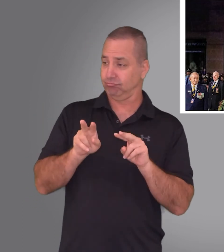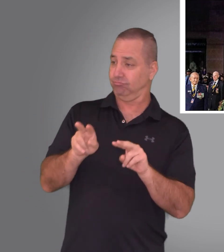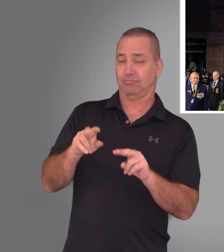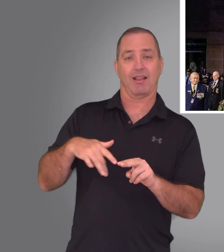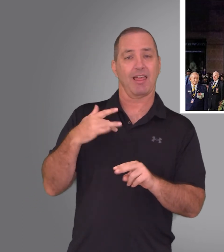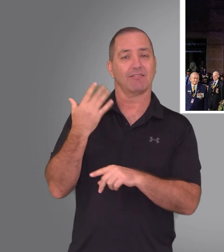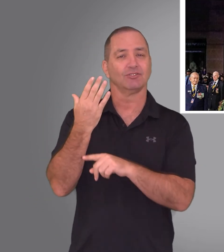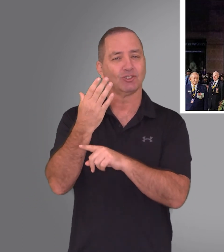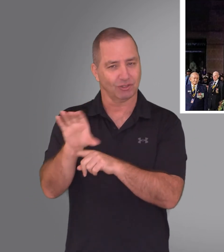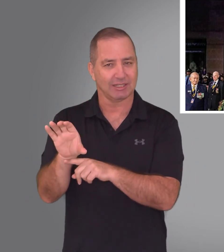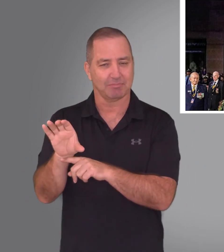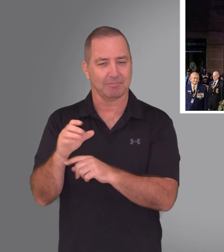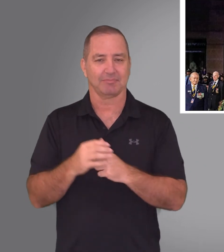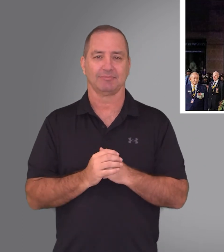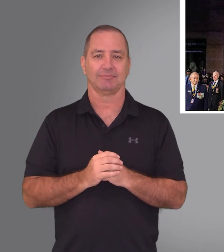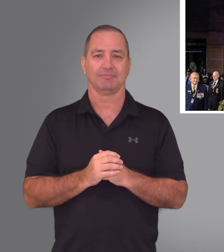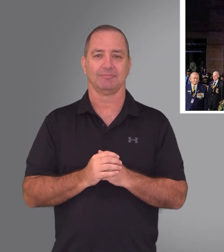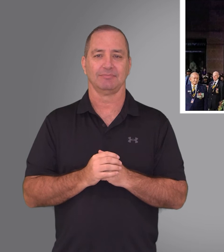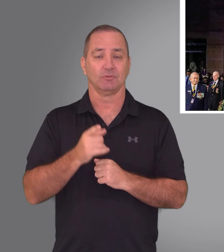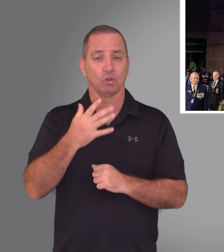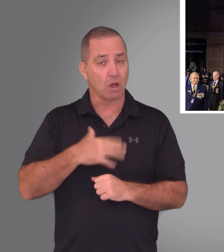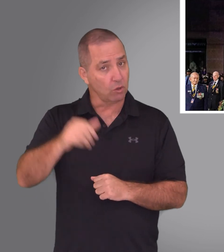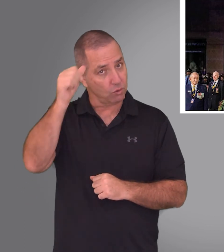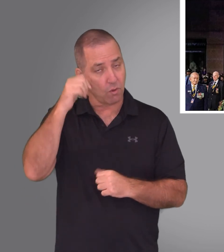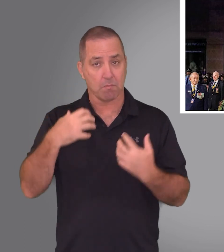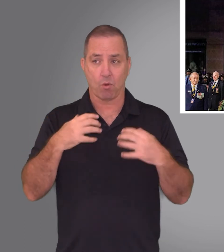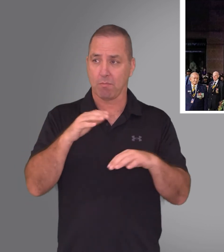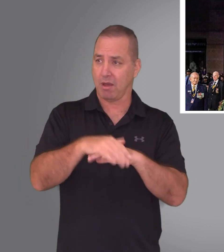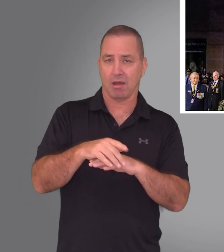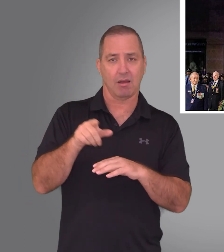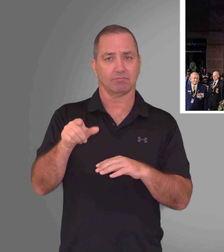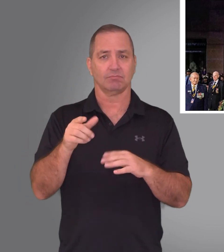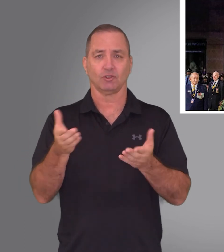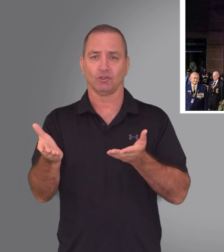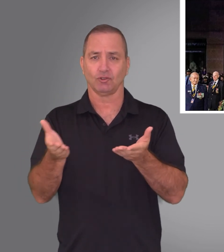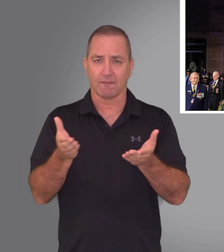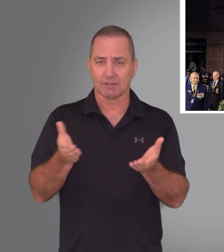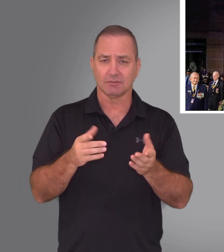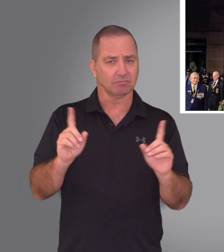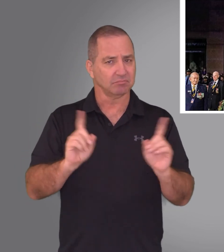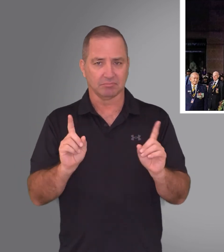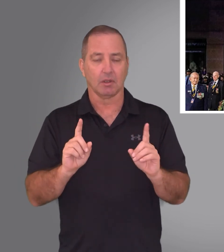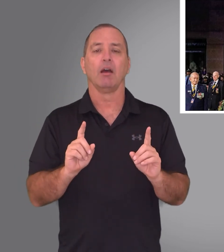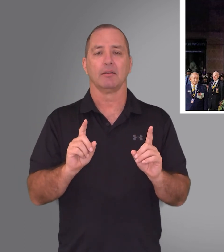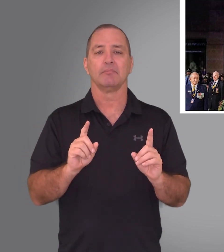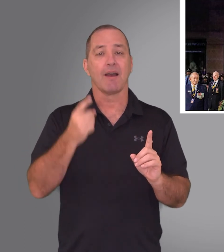You can always watch the livestream in the comfort of your own home. If you'd like to know more information about the Dawn Services.